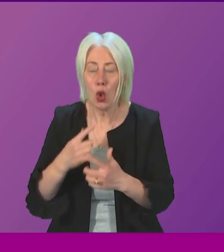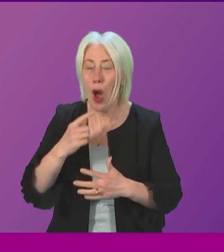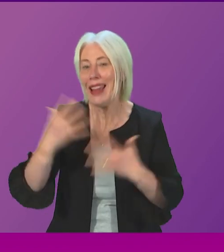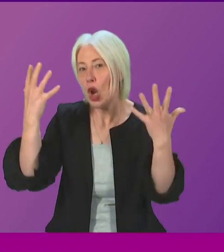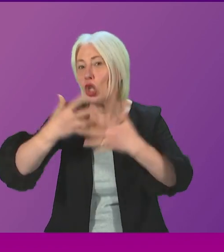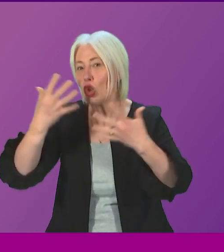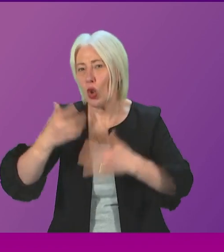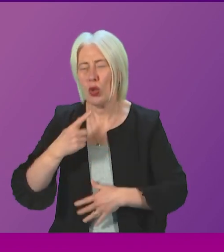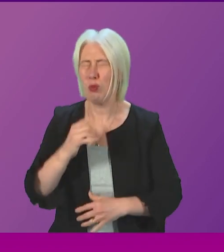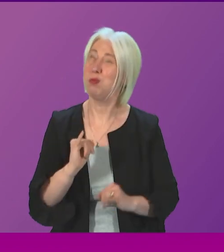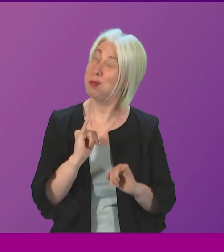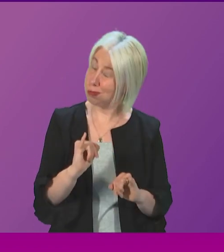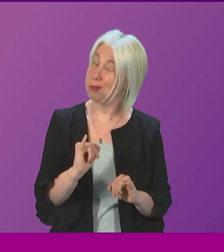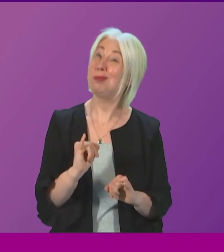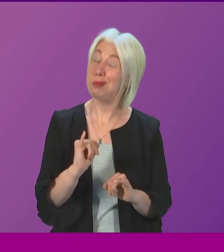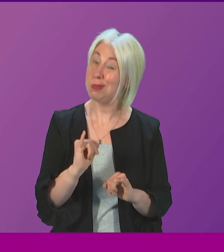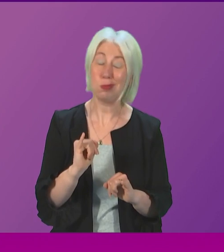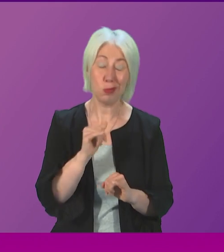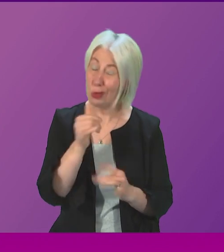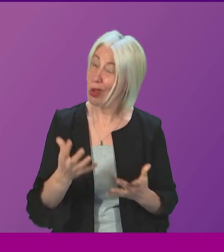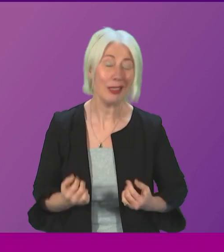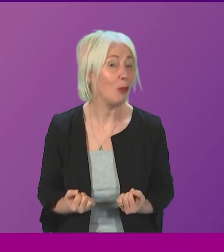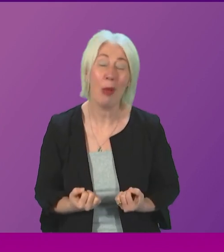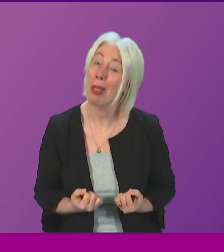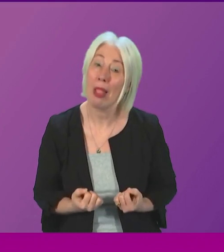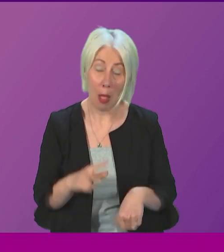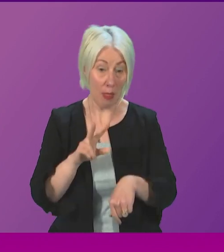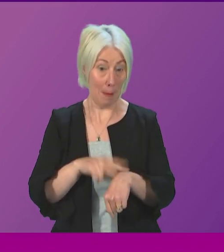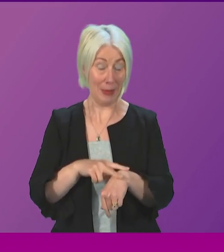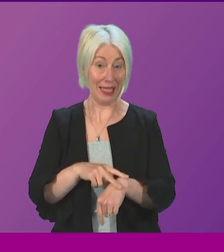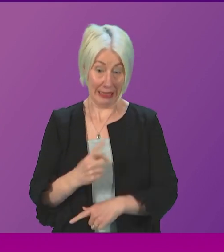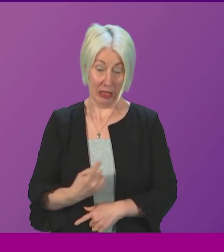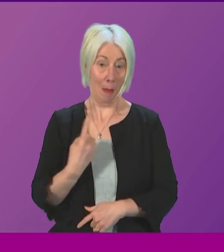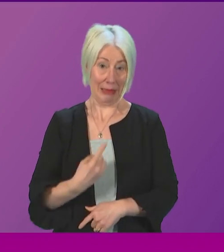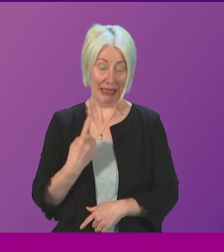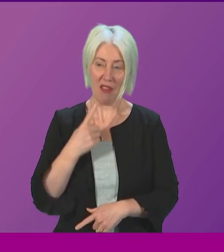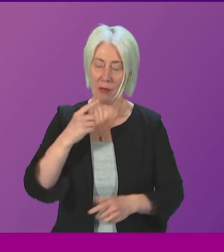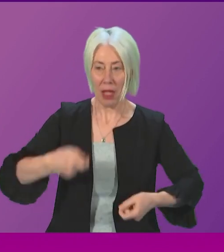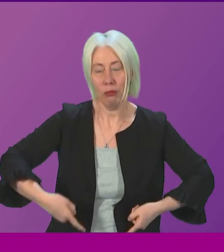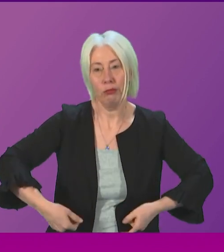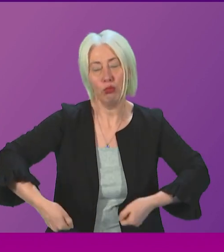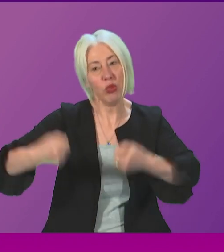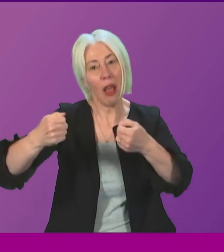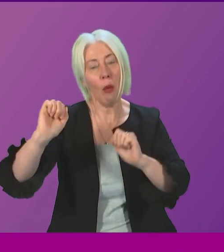It is so clearly unacceptable that police officers who raised concerns internally were